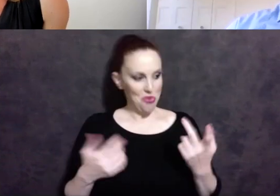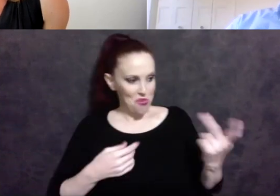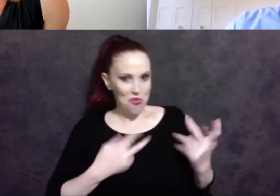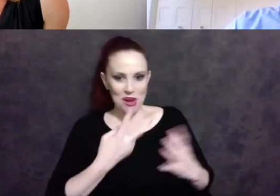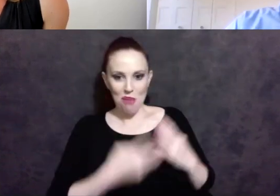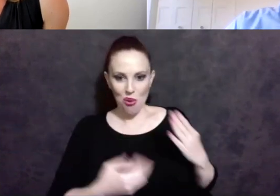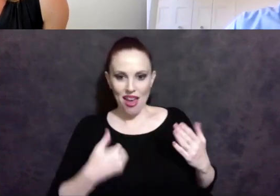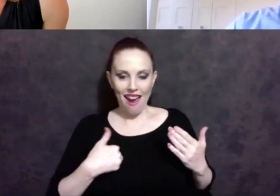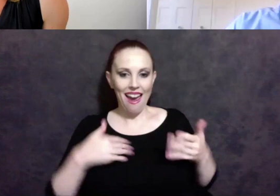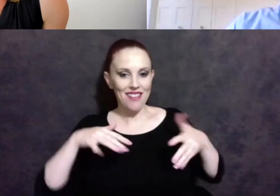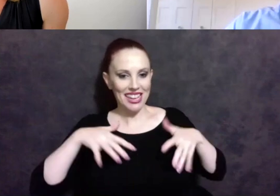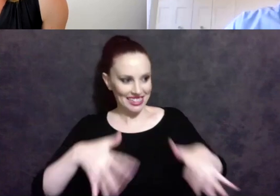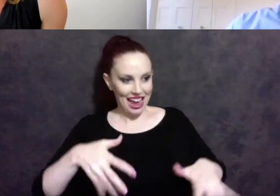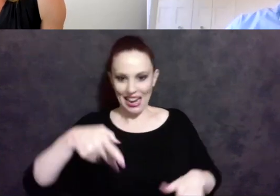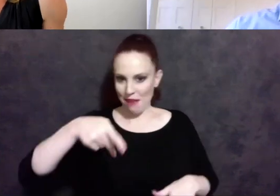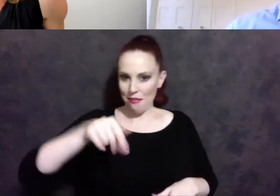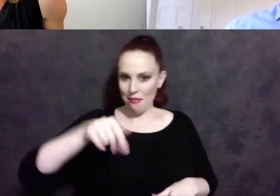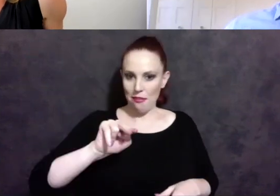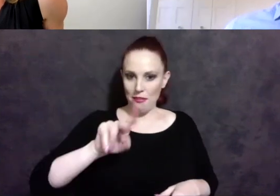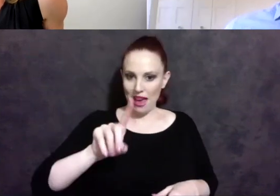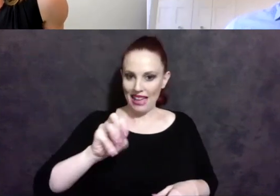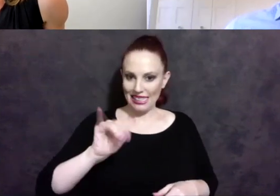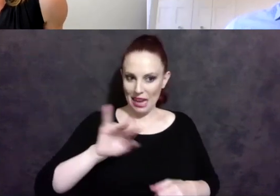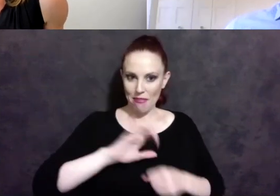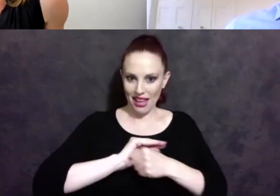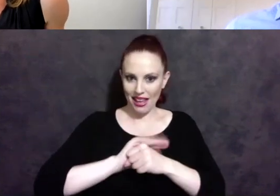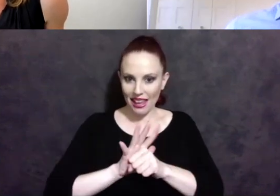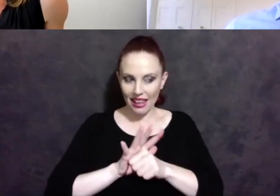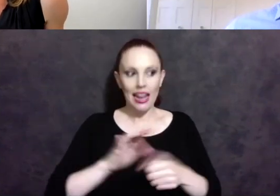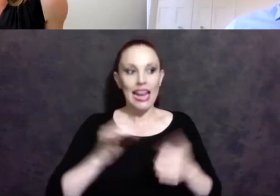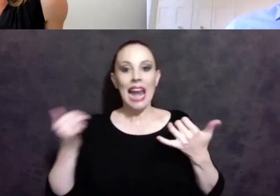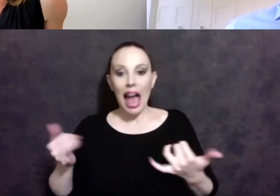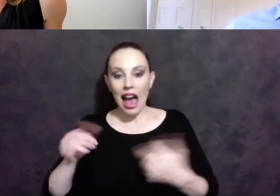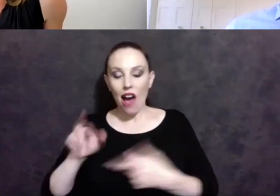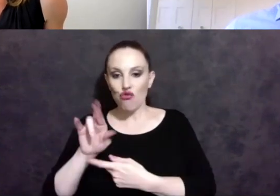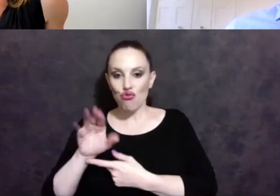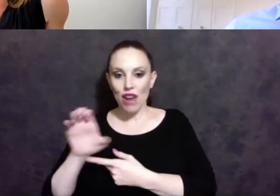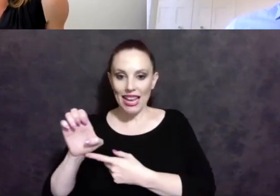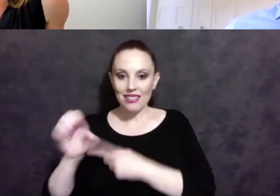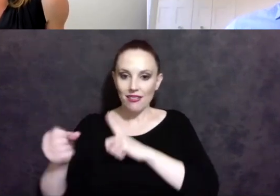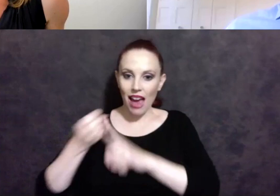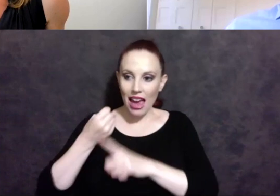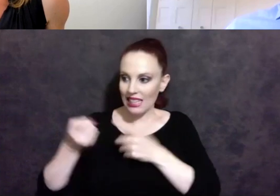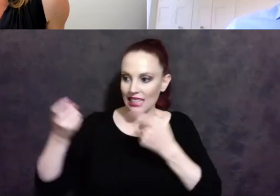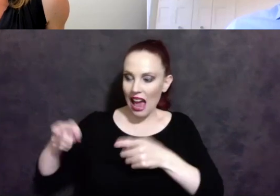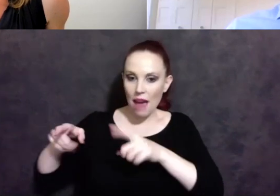of a pandemic, you know, and this race base violence going on, and when you combine those